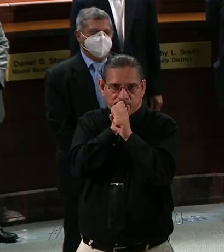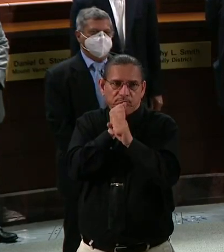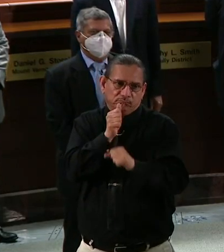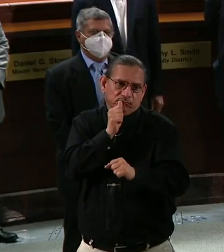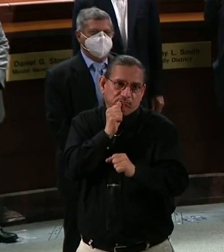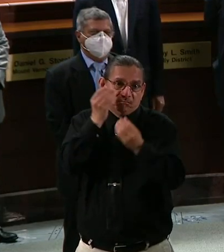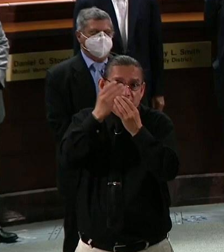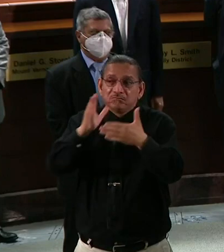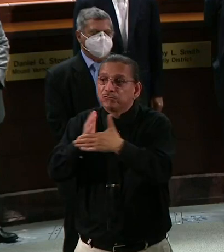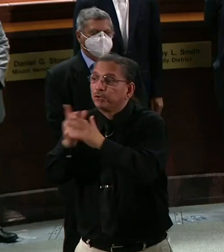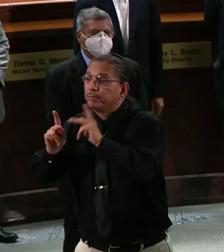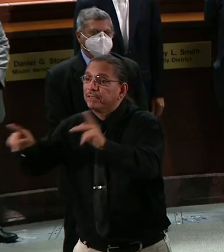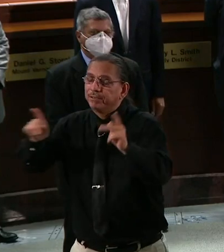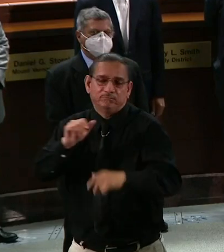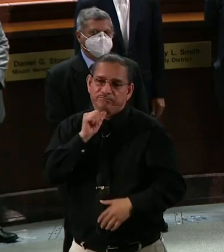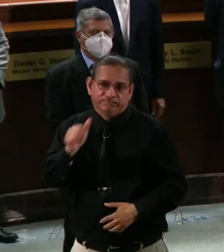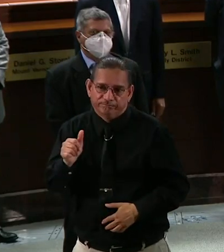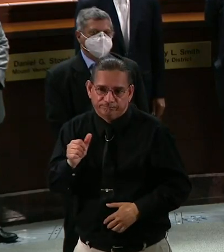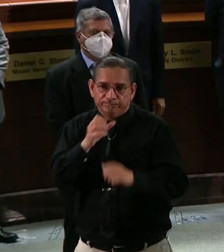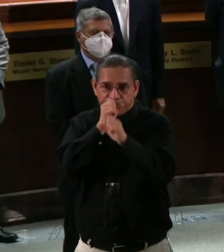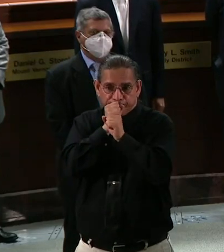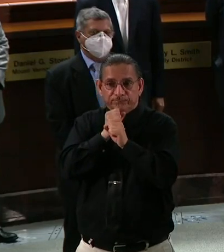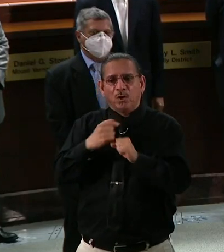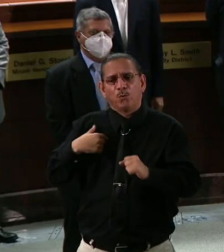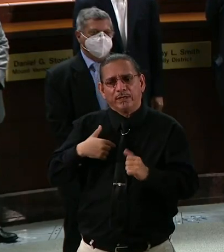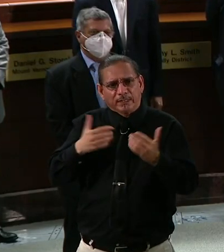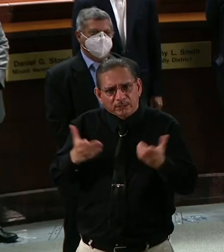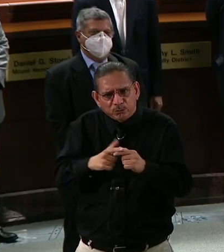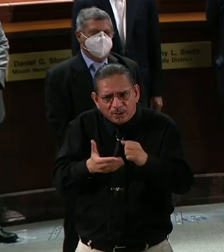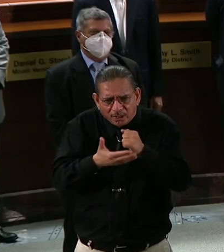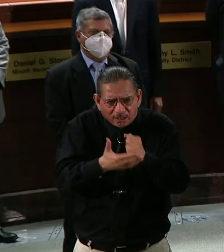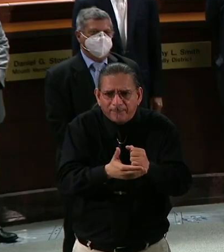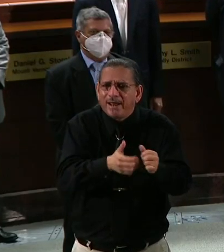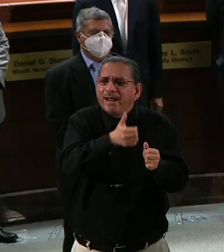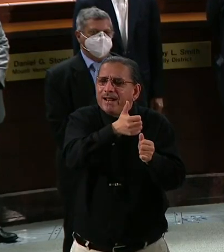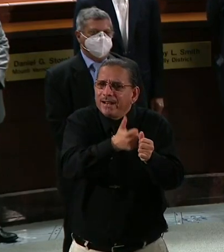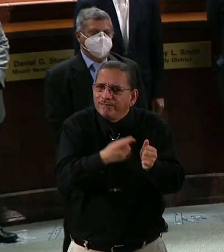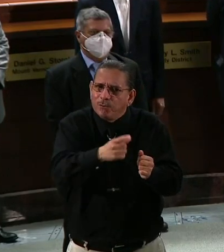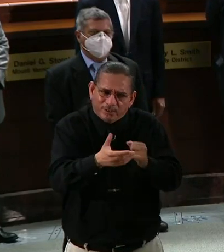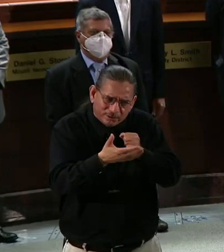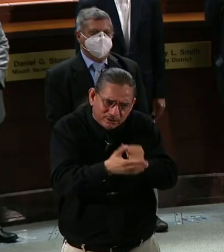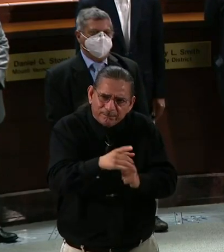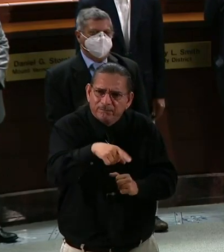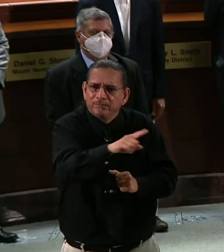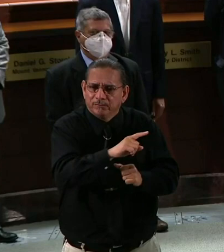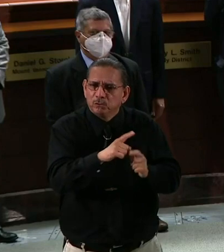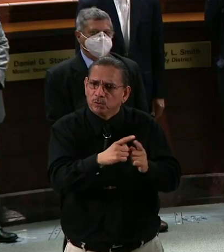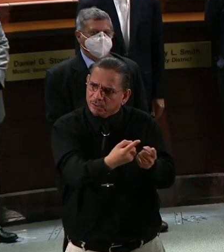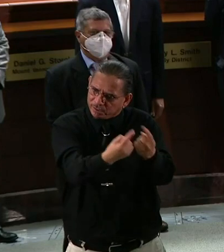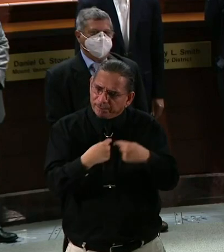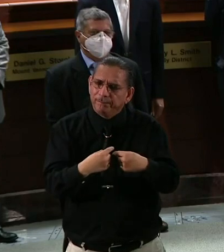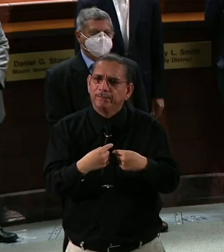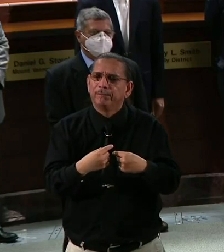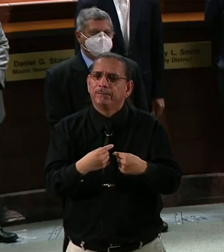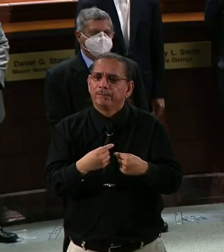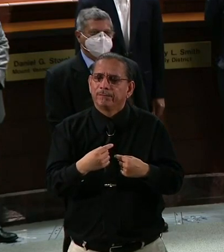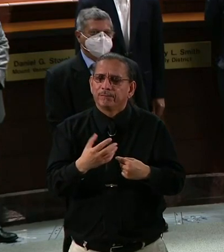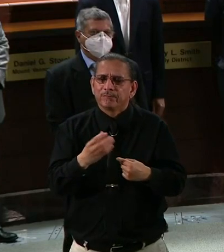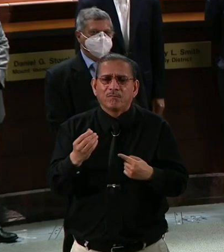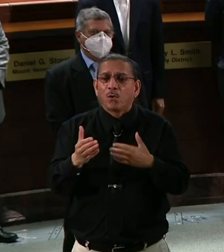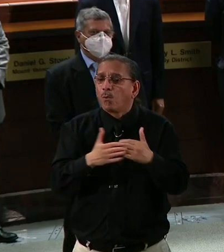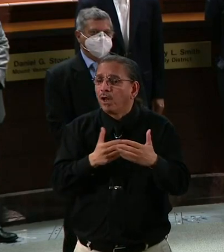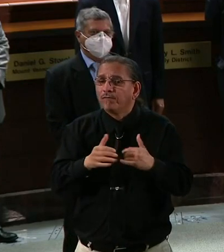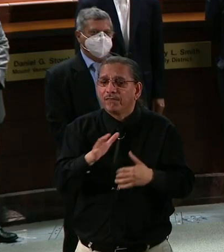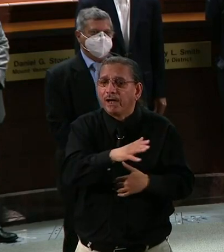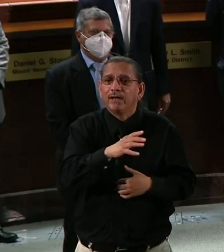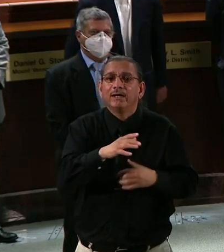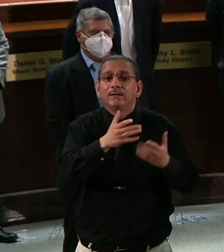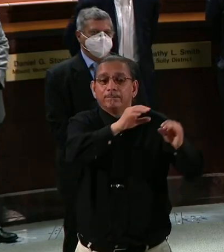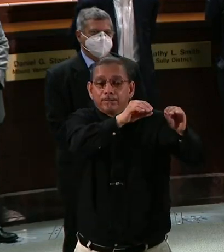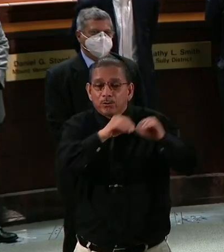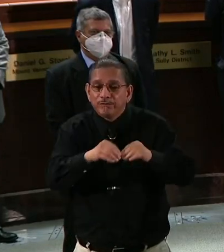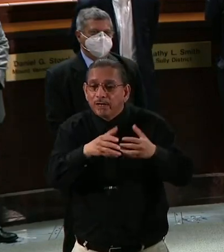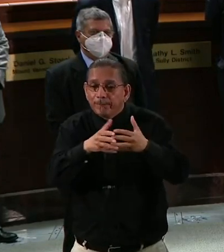LIKELY IT UP A LAWS. THIS WAS